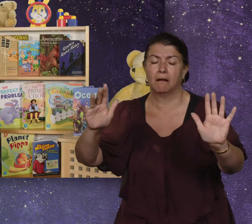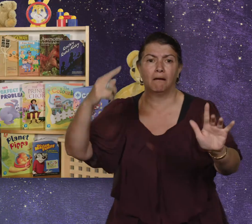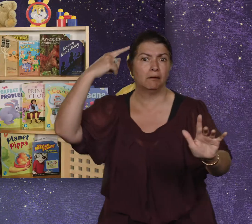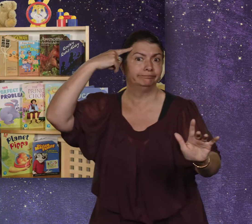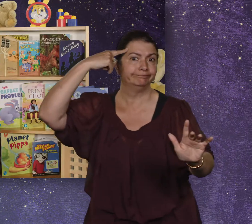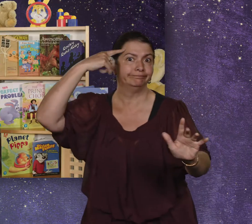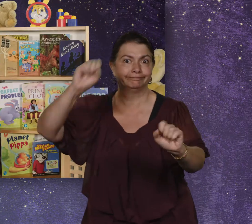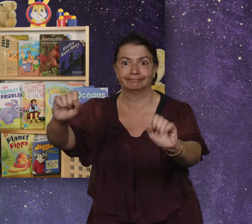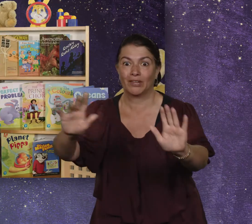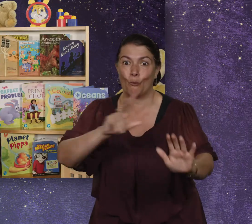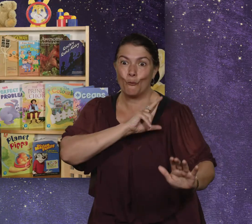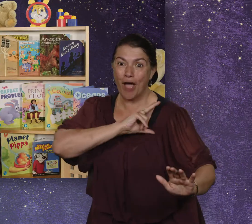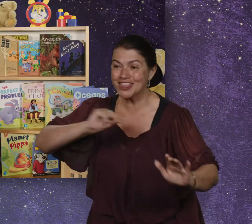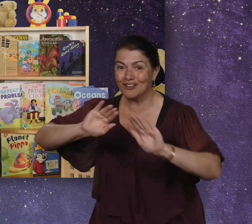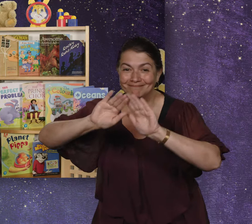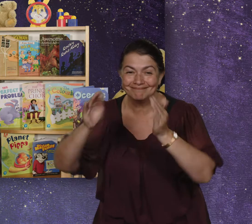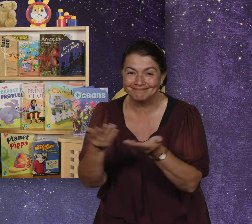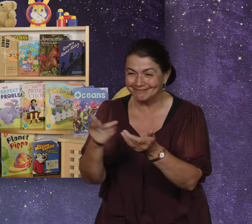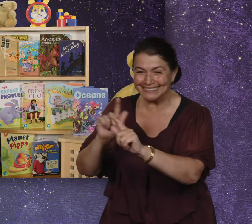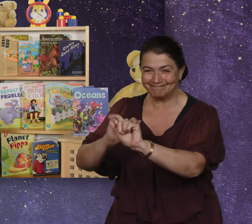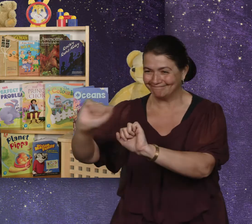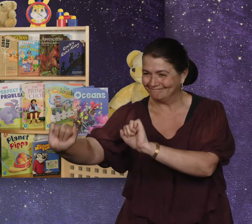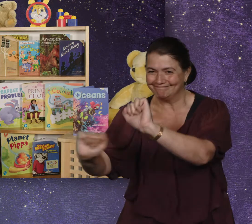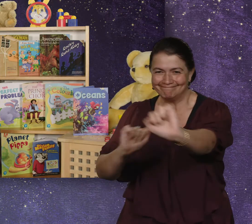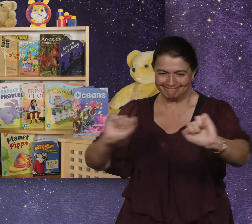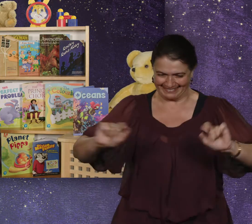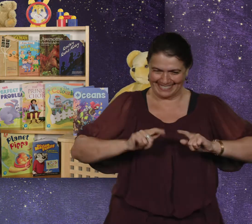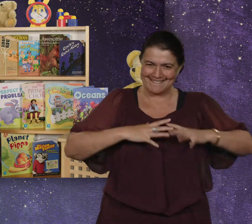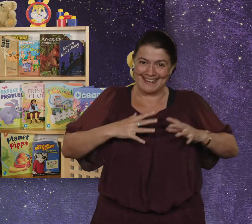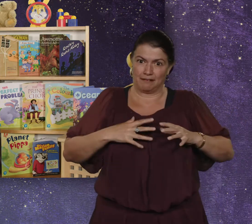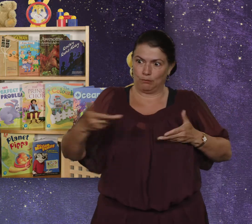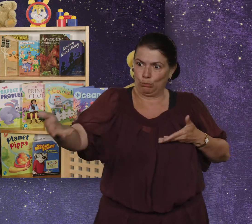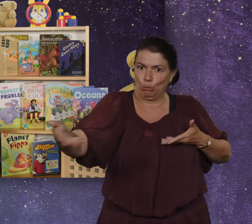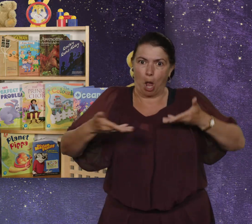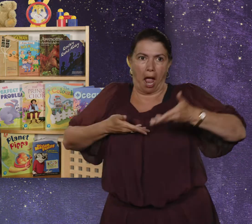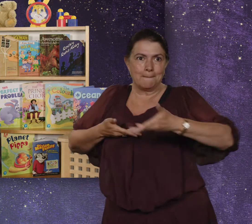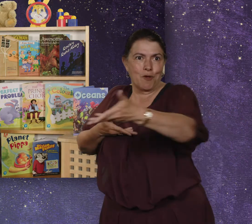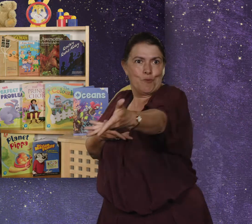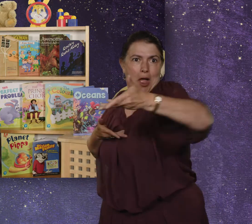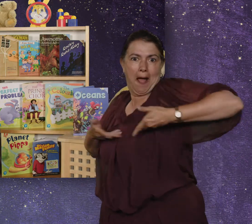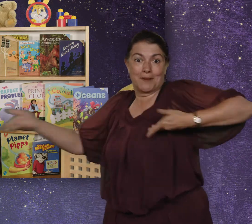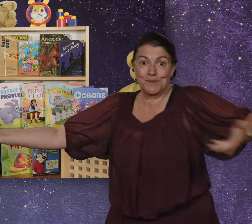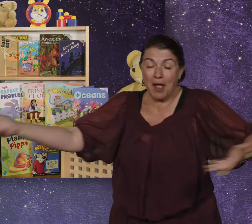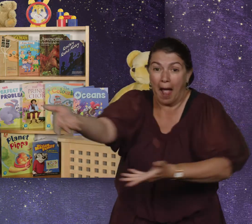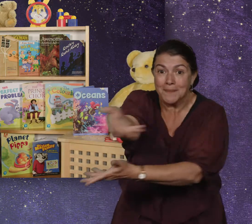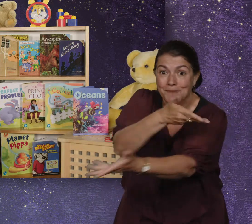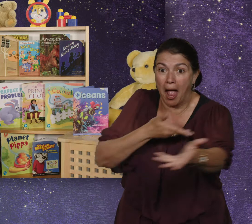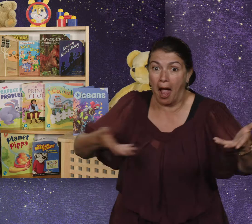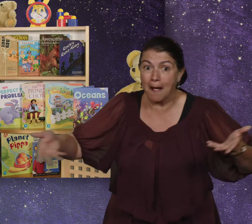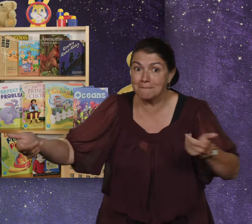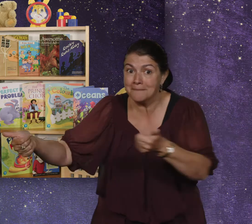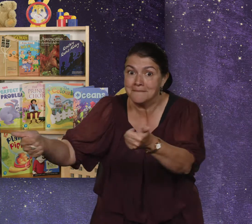Hang on a minute, why don't we just swap? The whole Solar System's got oodles of space!